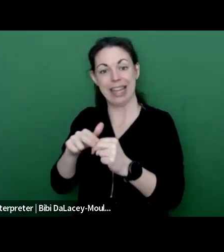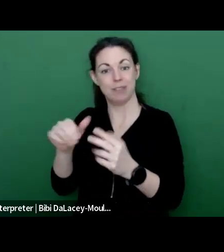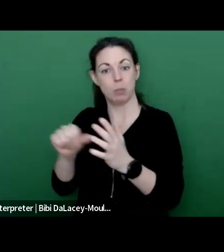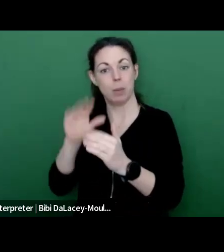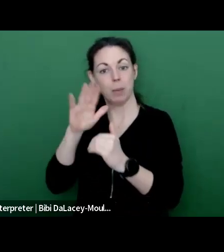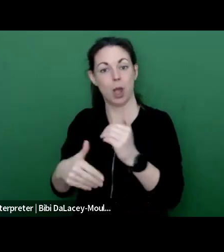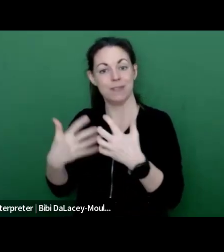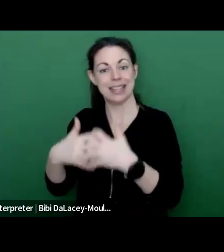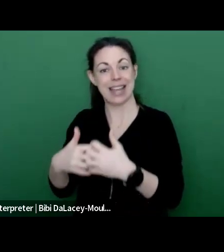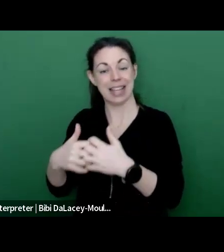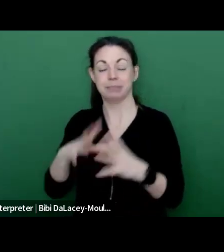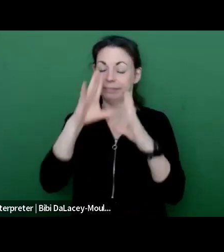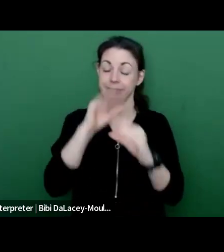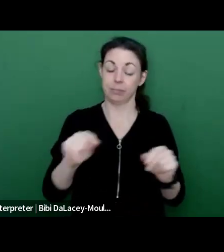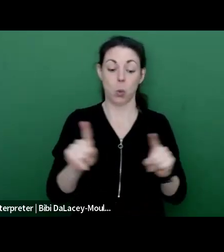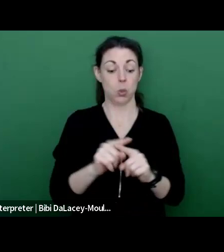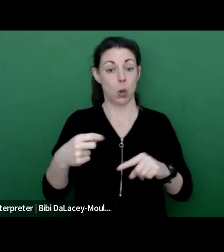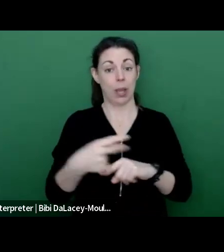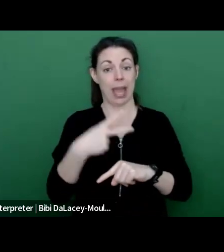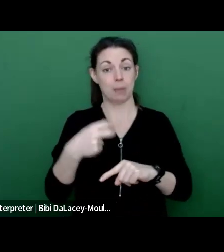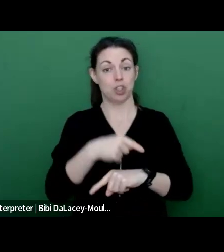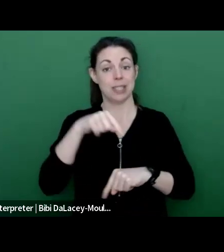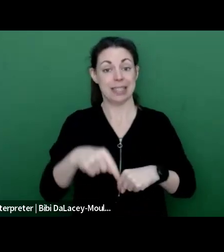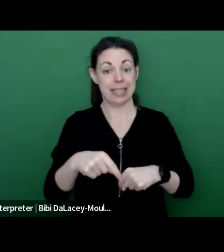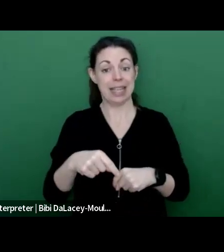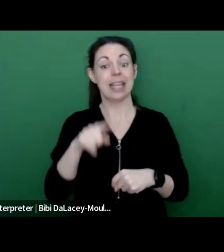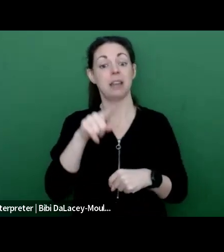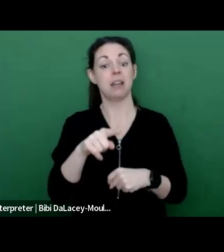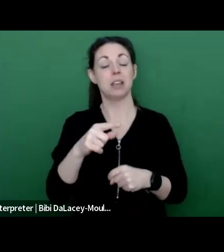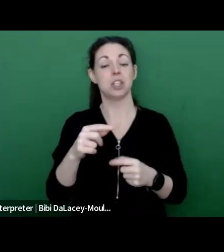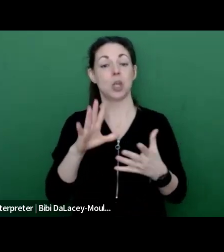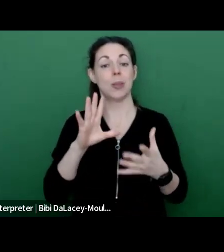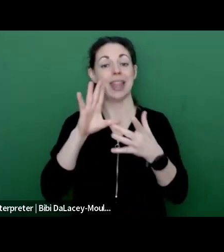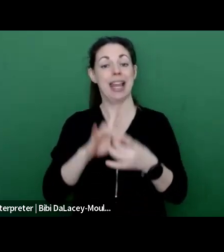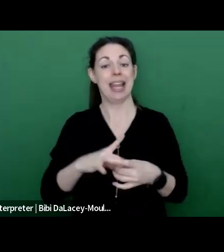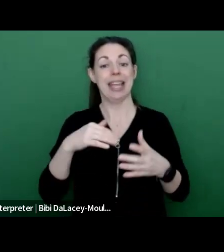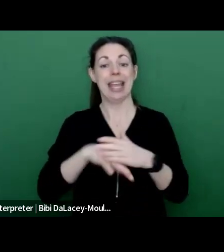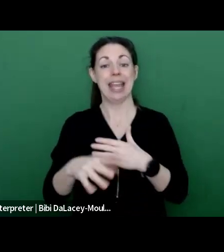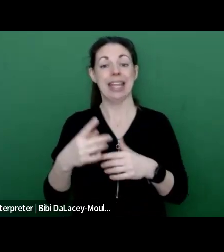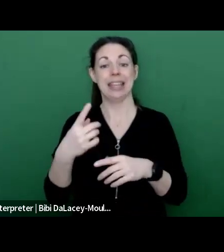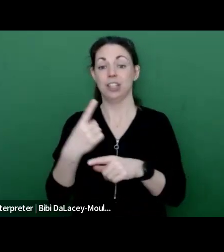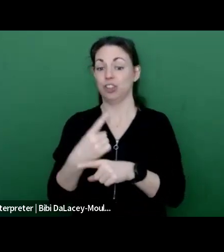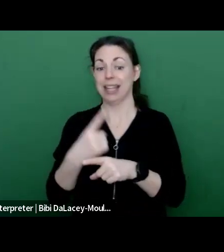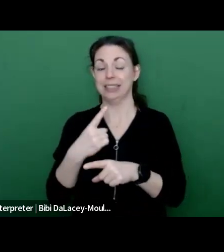We also have captions enabled for this session and you should be able to find the stream text link in the, in the chat. But again,